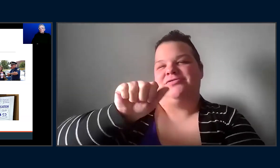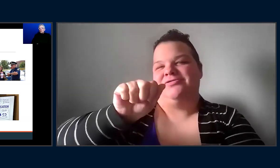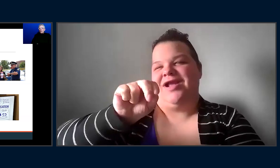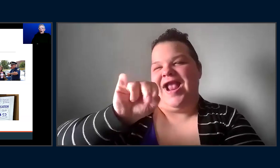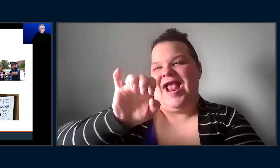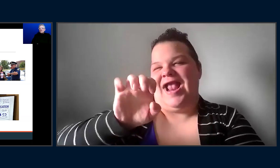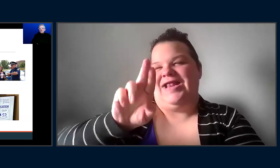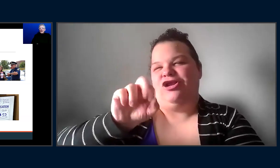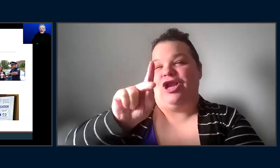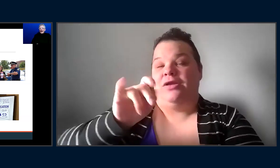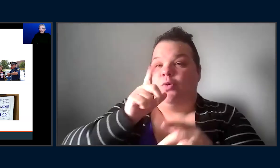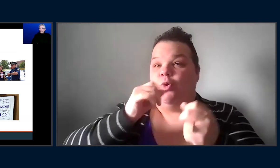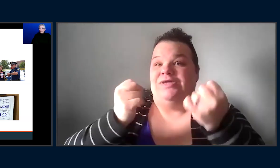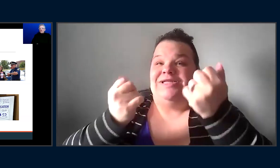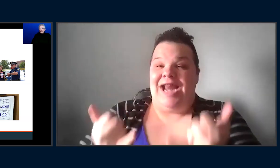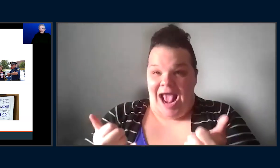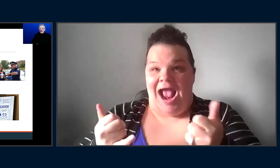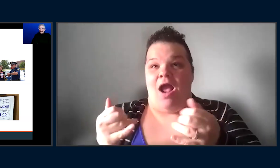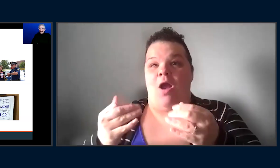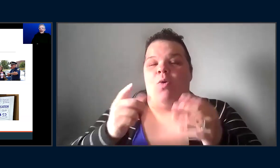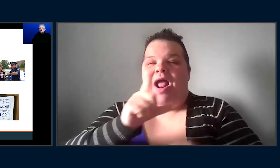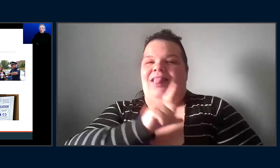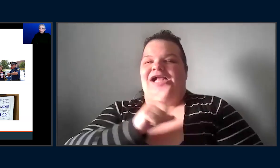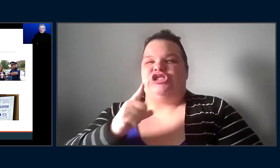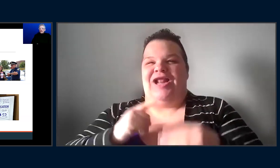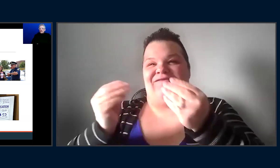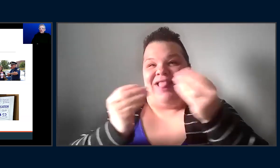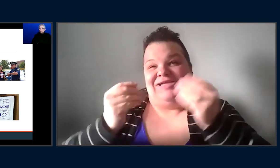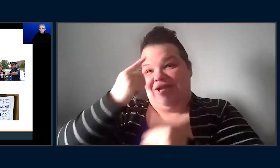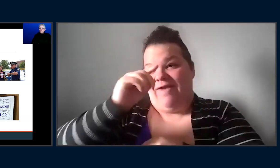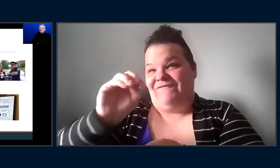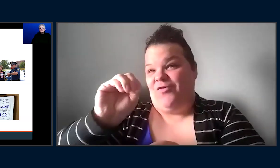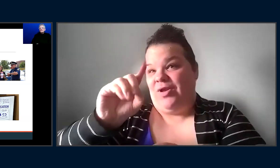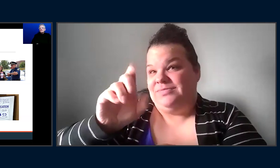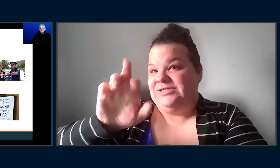there, is my former boss, Annie Urasky, and currently,